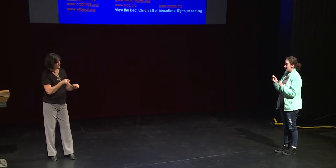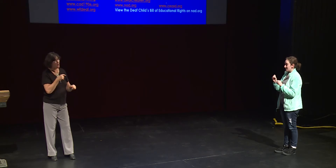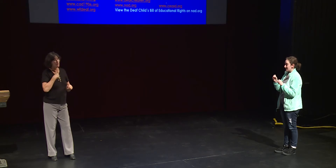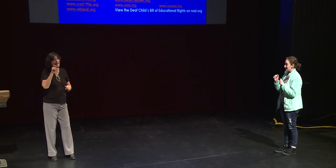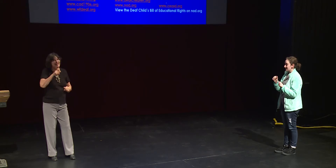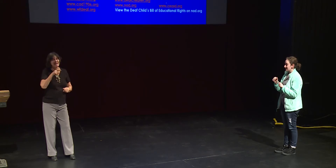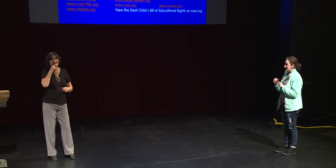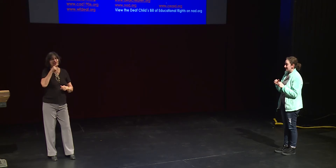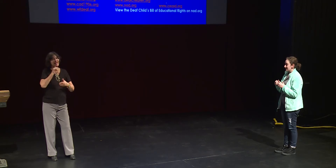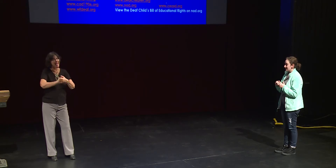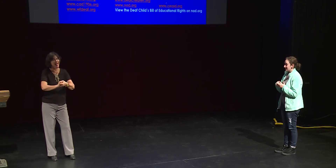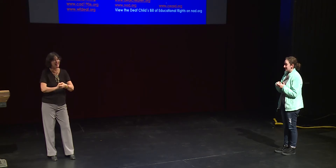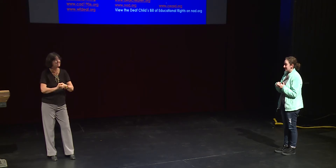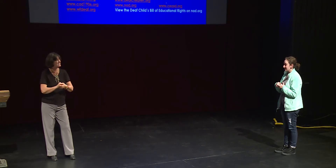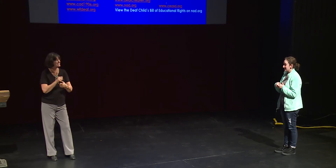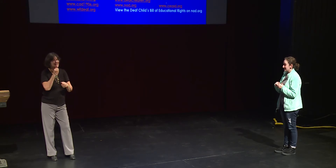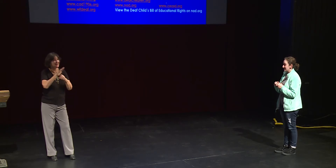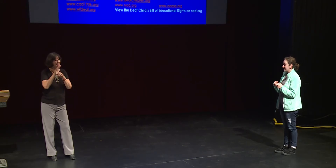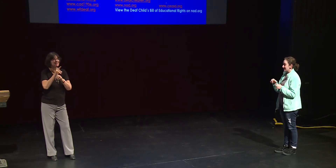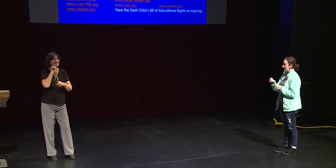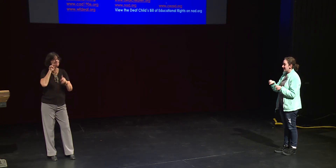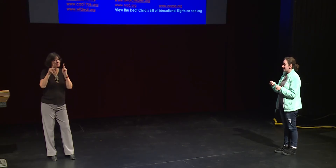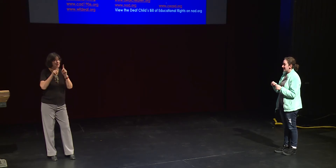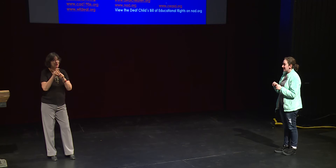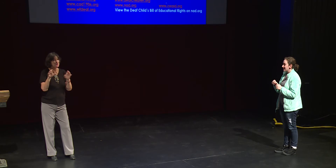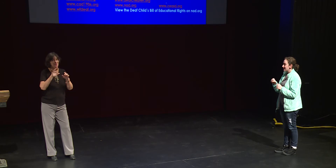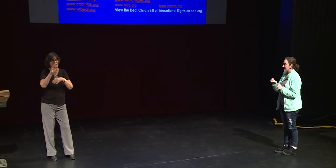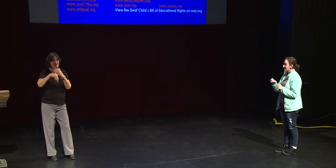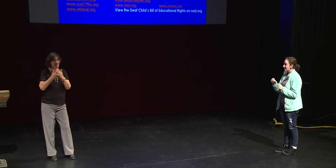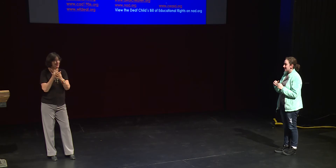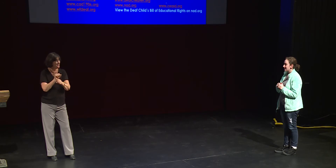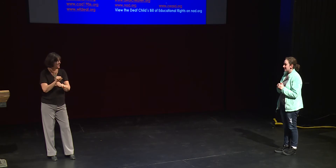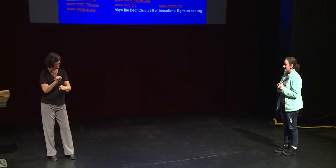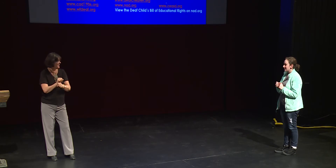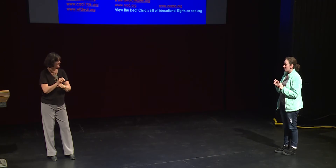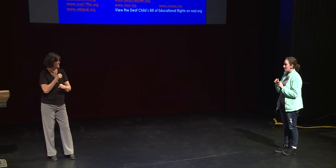Oh, but you could be a hearing ally. We don't...we don't need deaf people to do all the work.